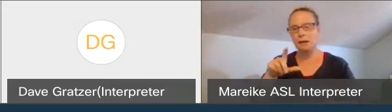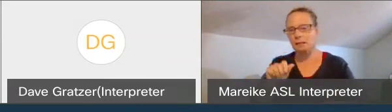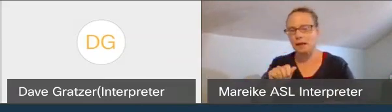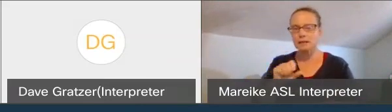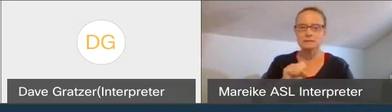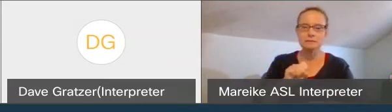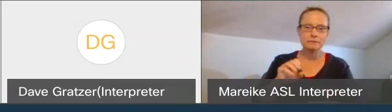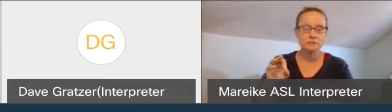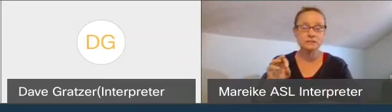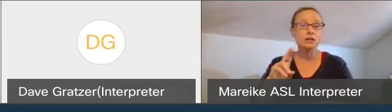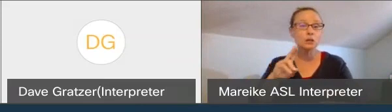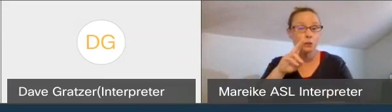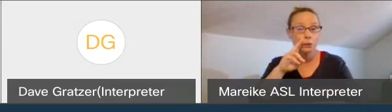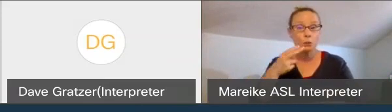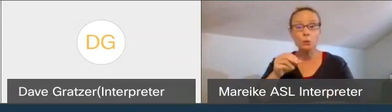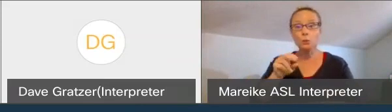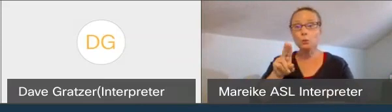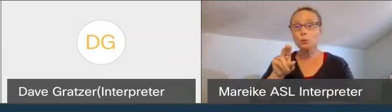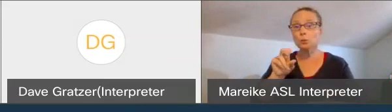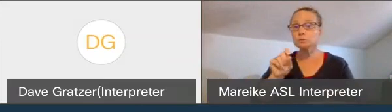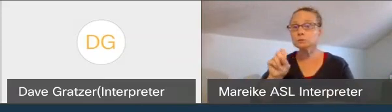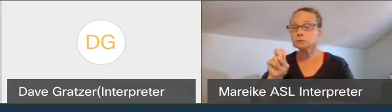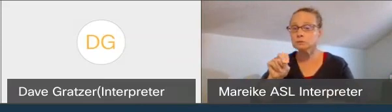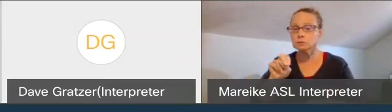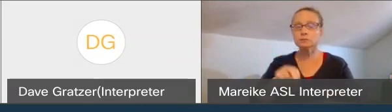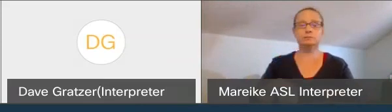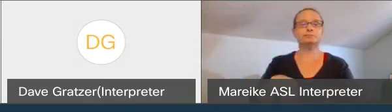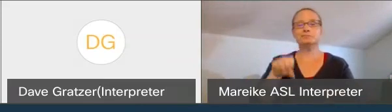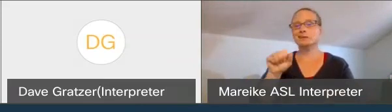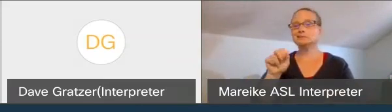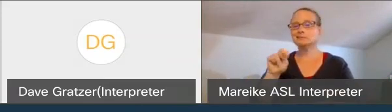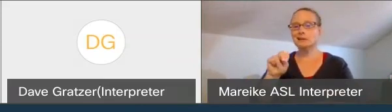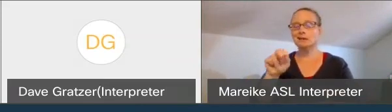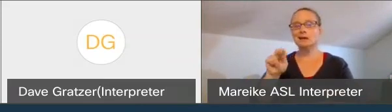has a wonderful program, San Antonio. All around the United States, people are looking at this--Baltimore.